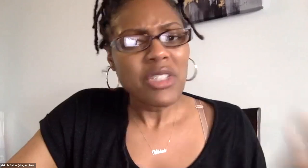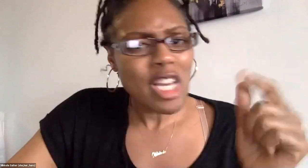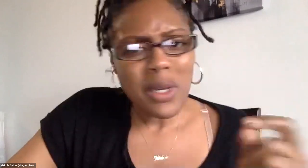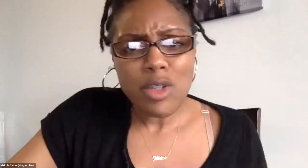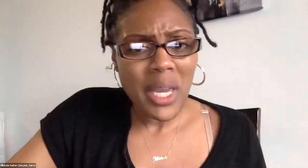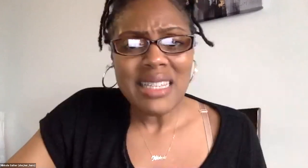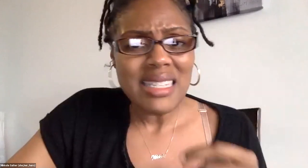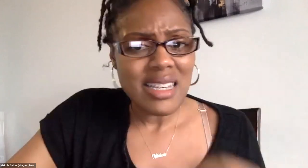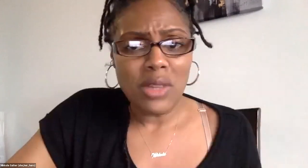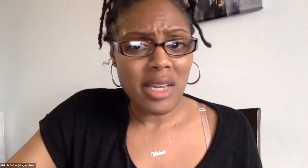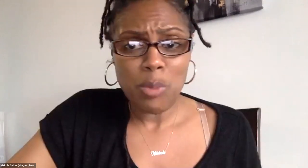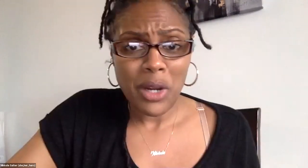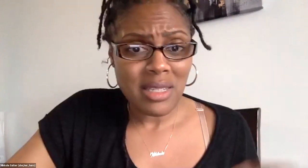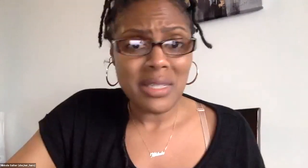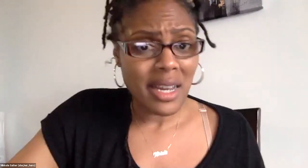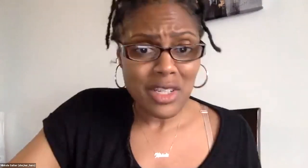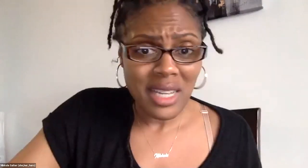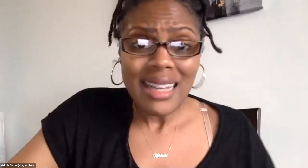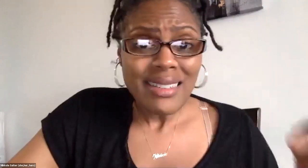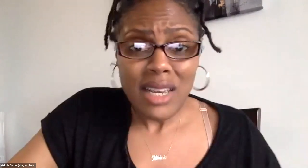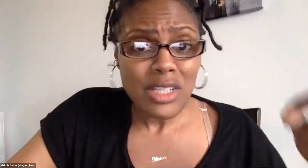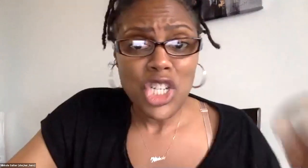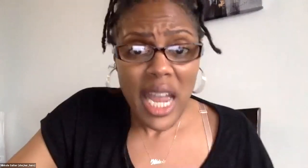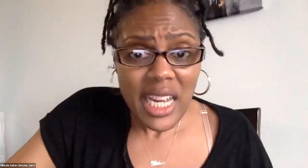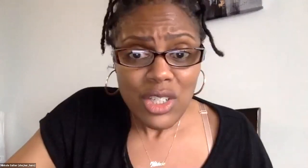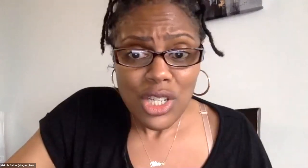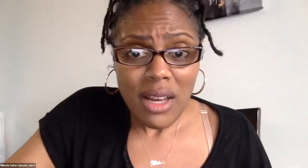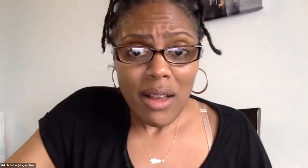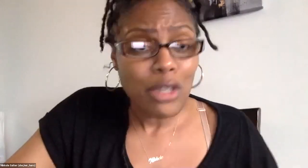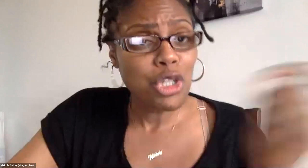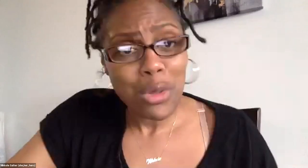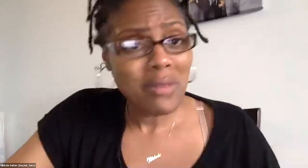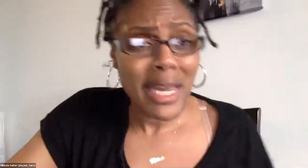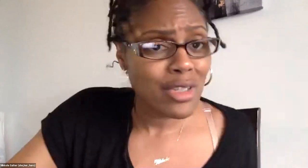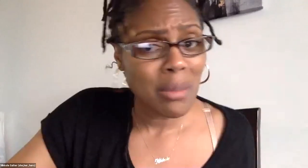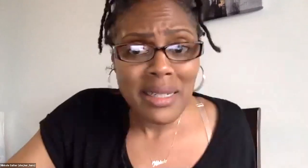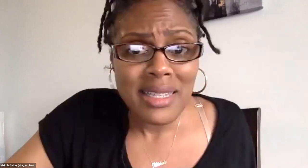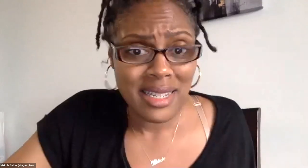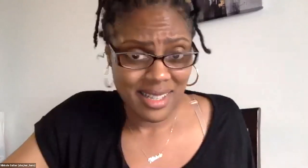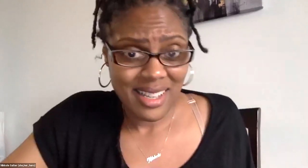But just because we insist on the experience of scarcity doesn't change the Truth of nature's abundance.